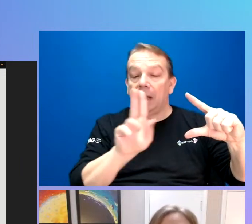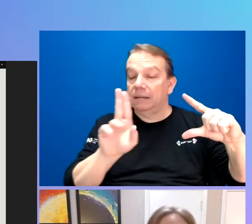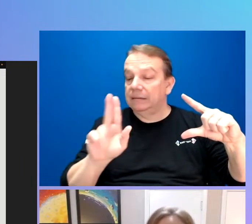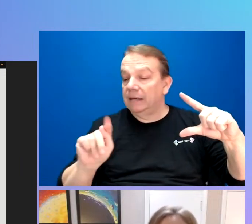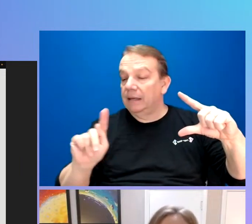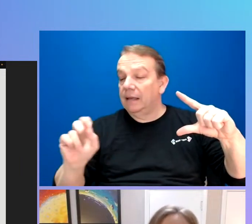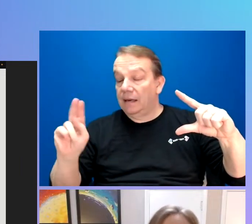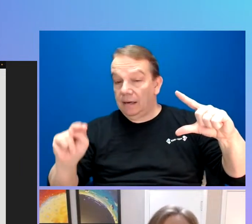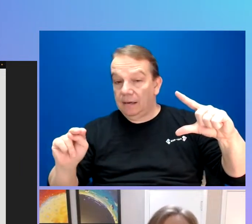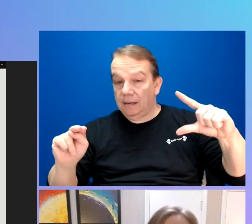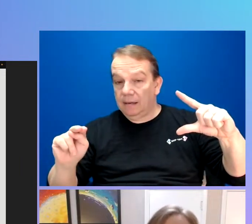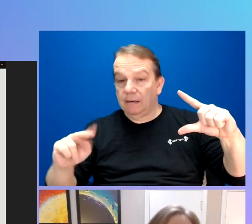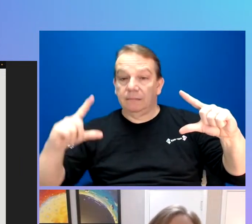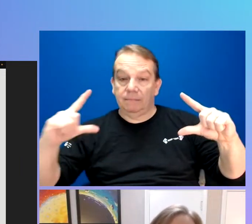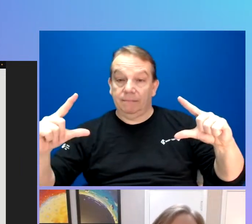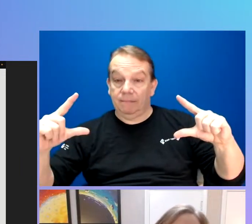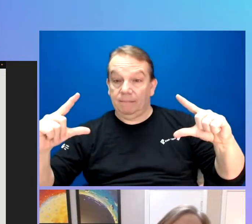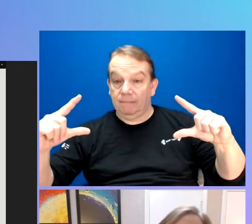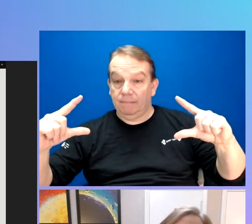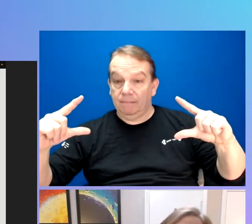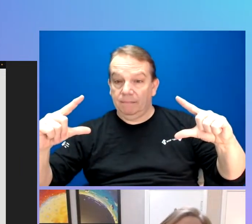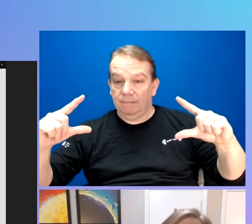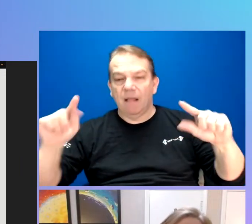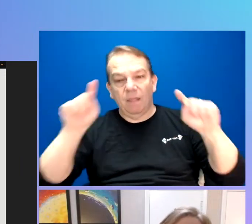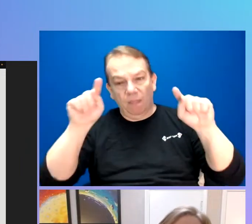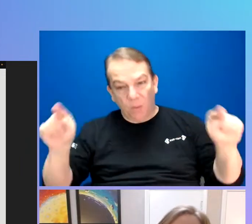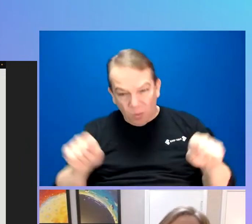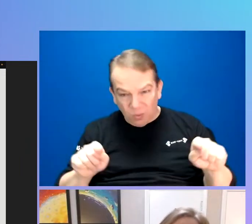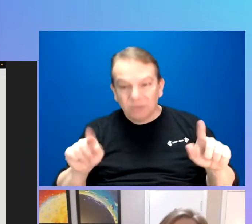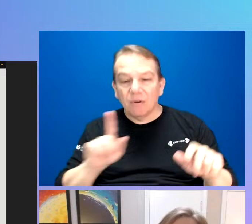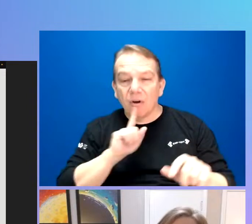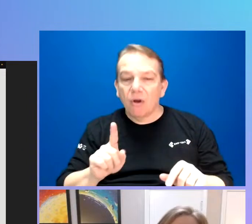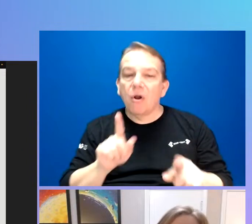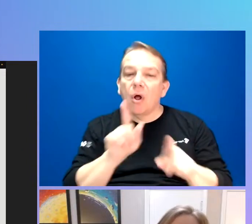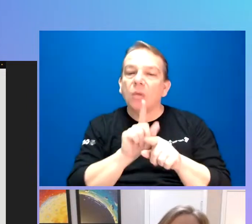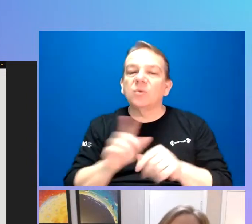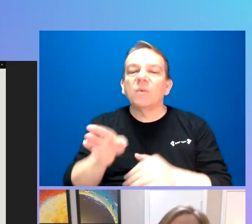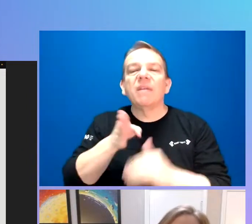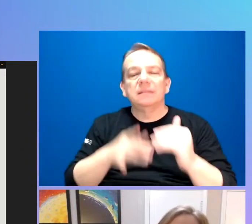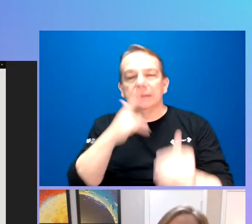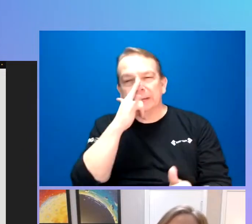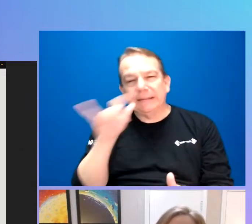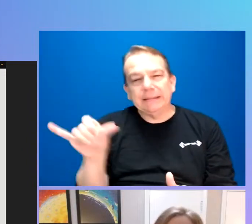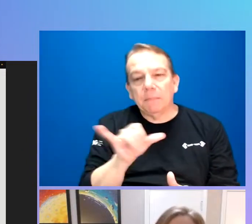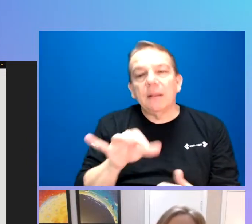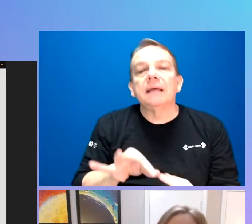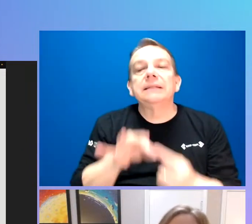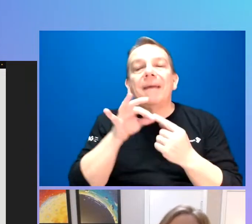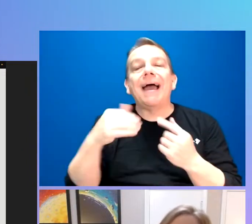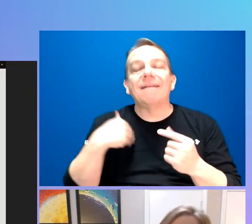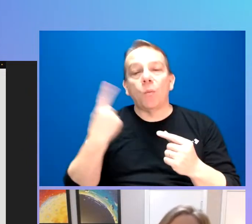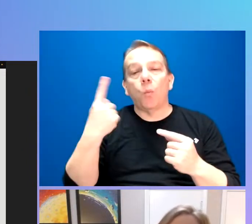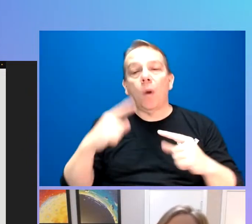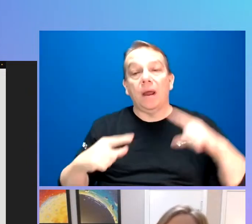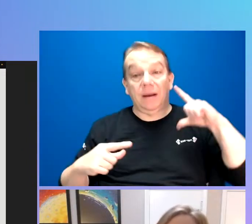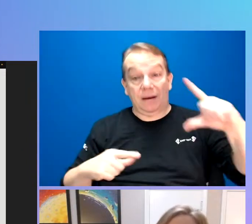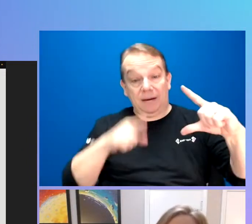closing angular bracket, and then our end tag is almost the same, except it has a backslash